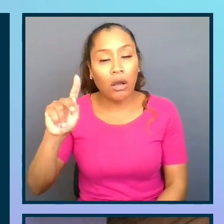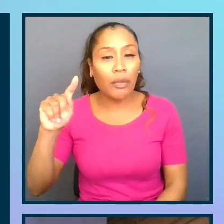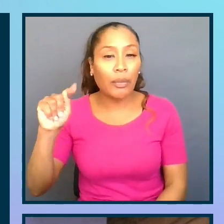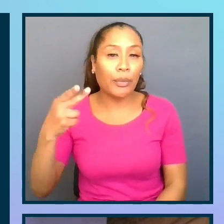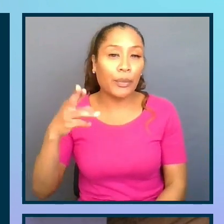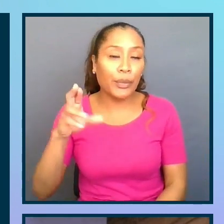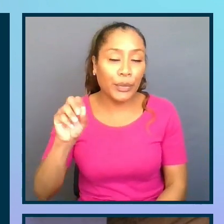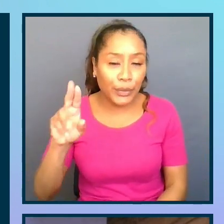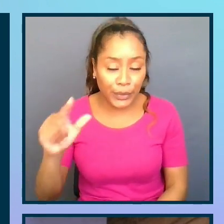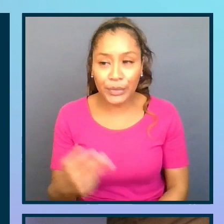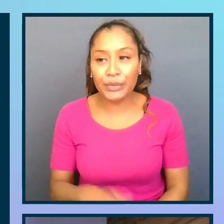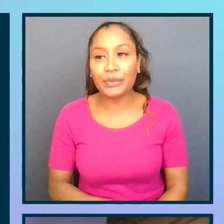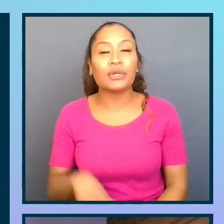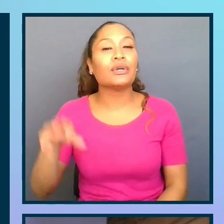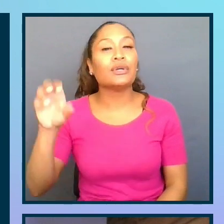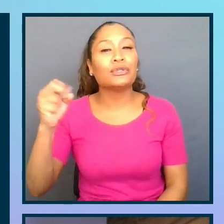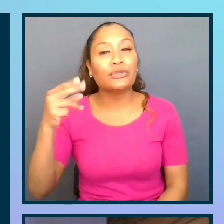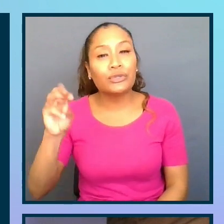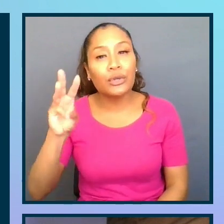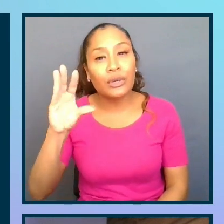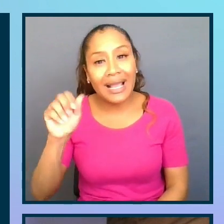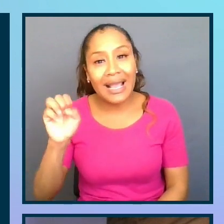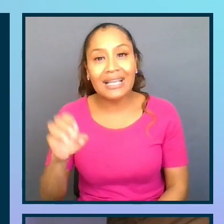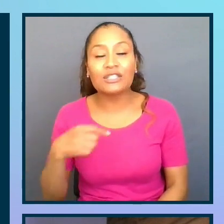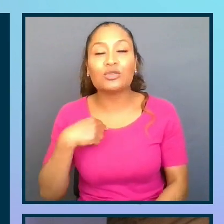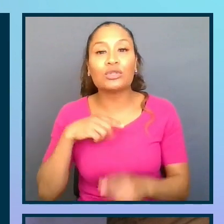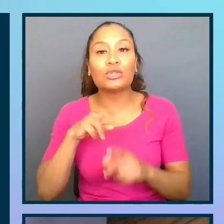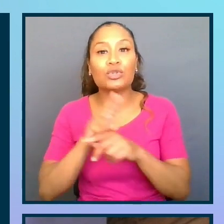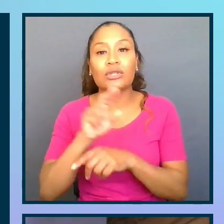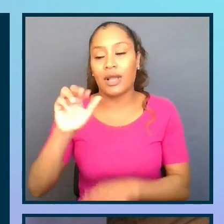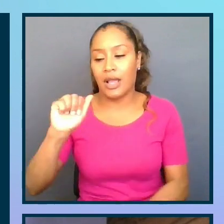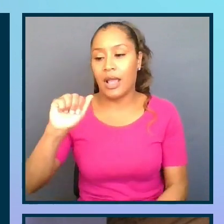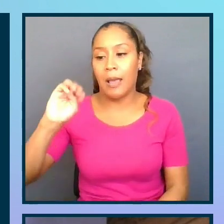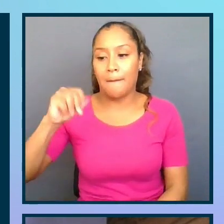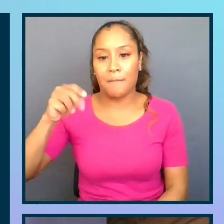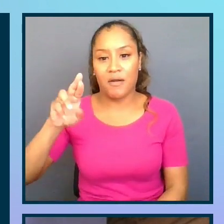We make use of Applitools and Perfecto in our automation testing suite,